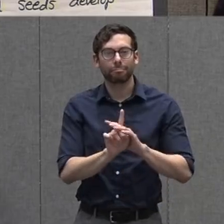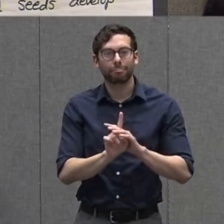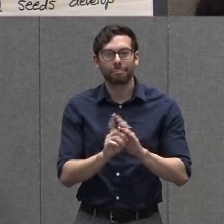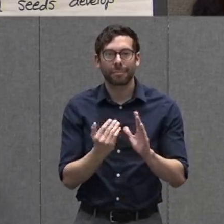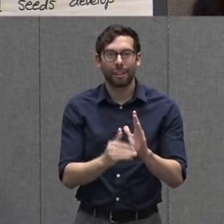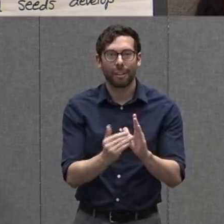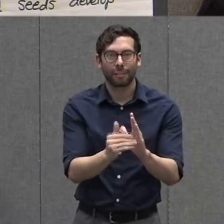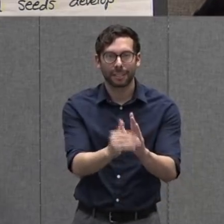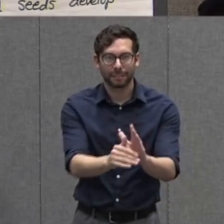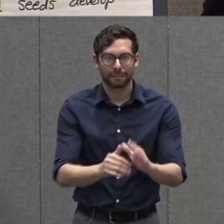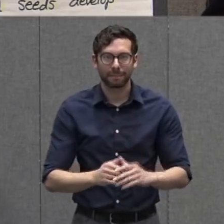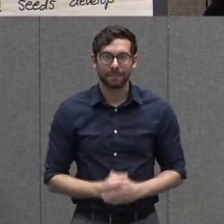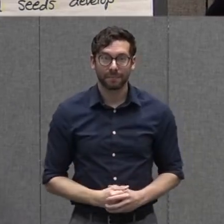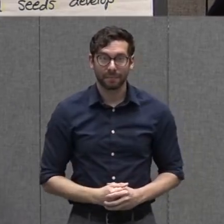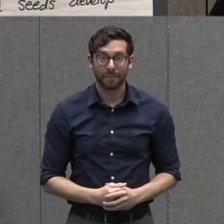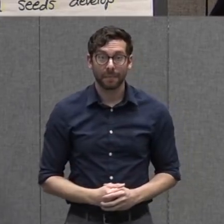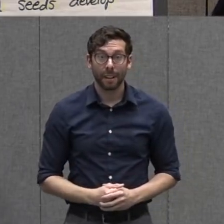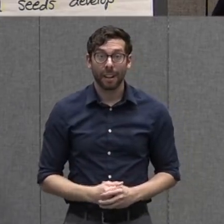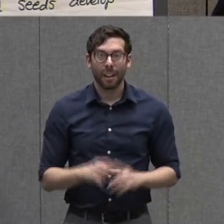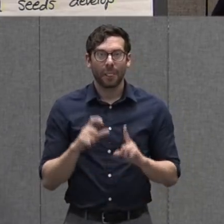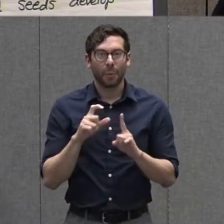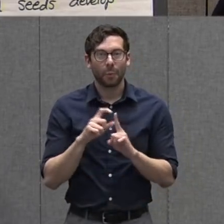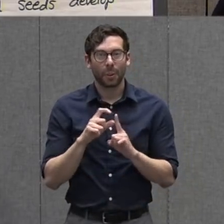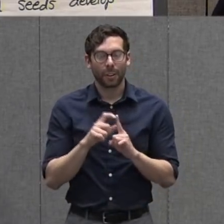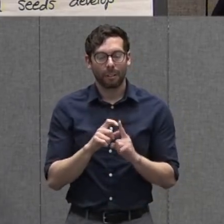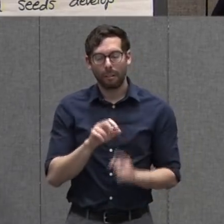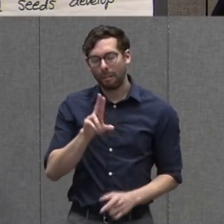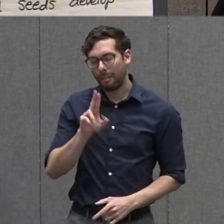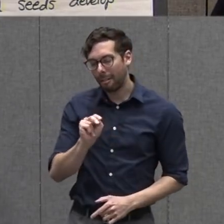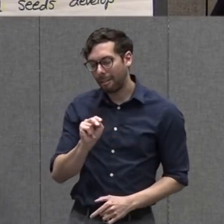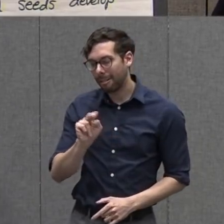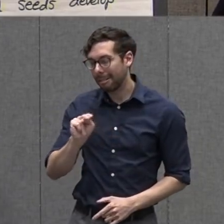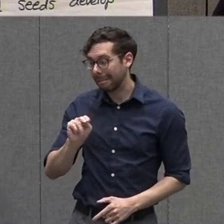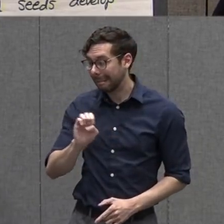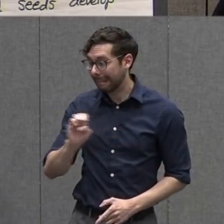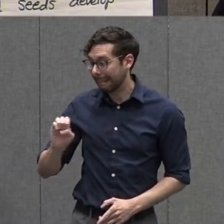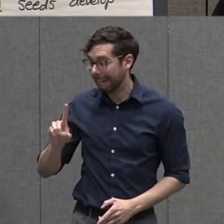what I love about the word unneeded is that I still have a word up here, needed.